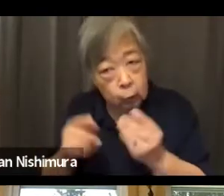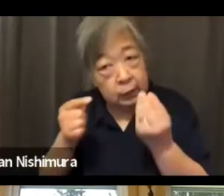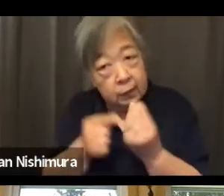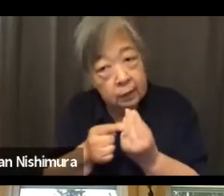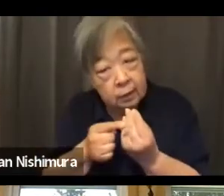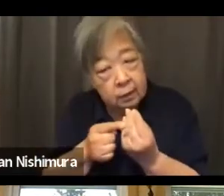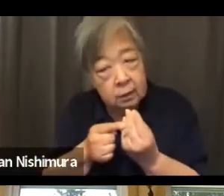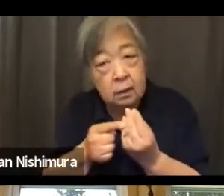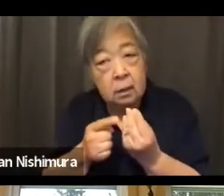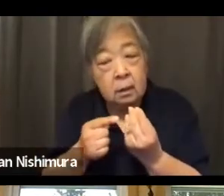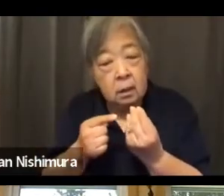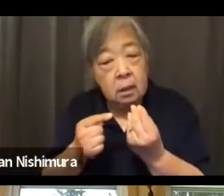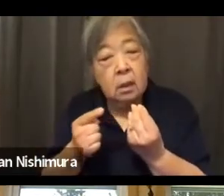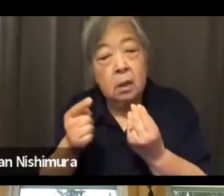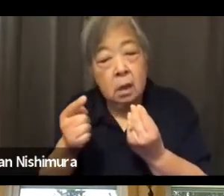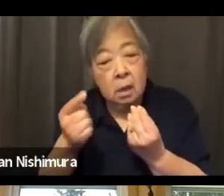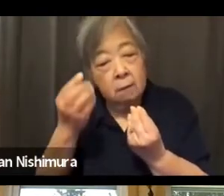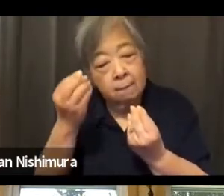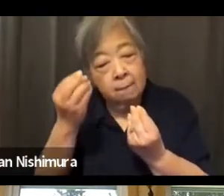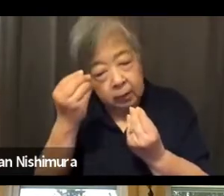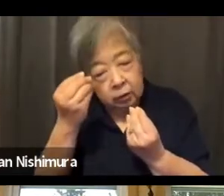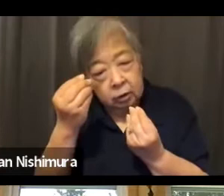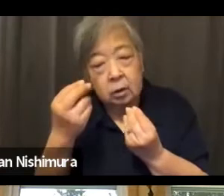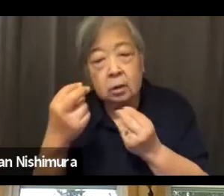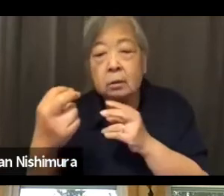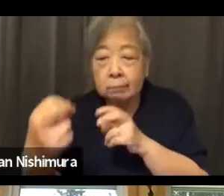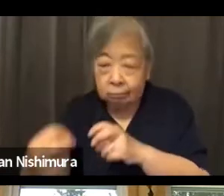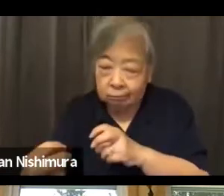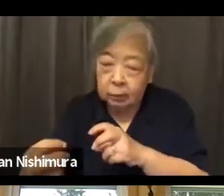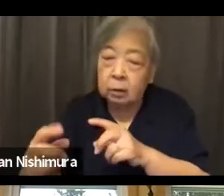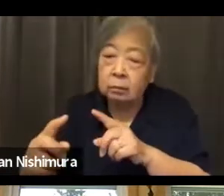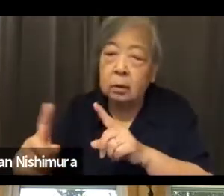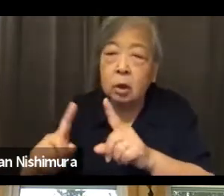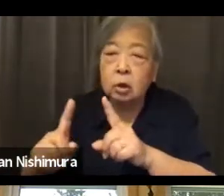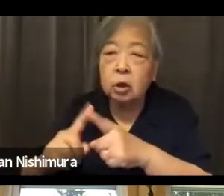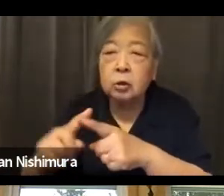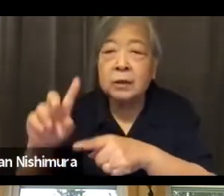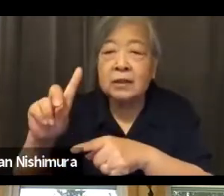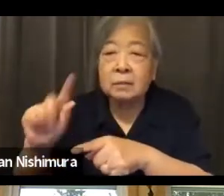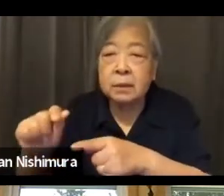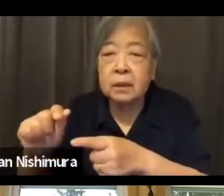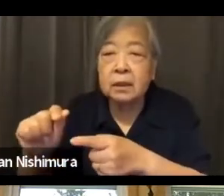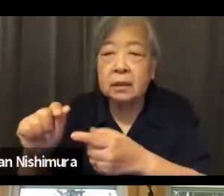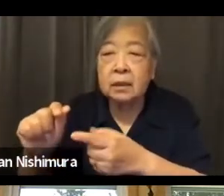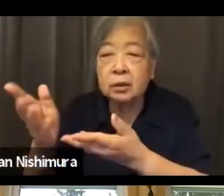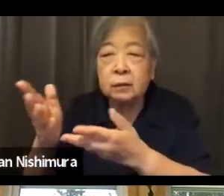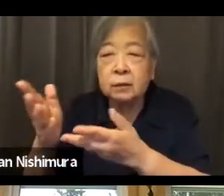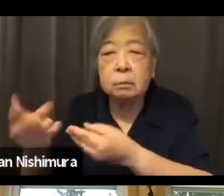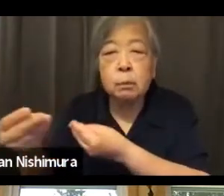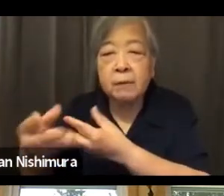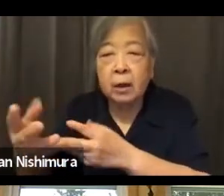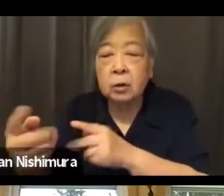with the disability Resource Center adviser to then provide to you, as a starting point for the discussion.